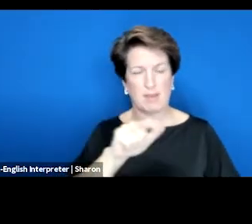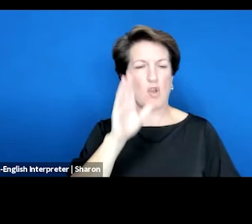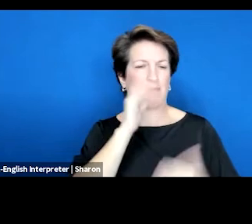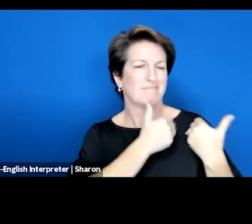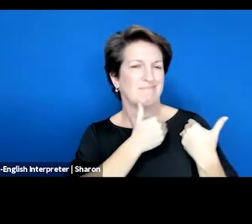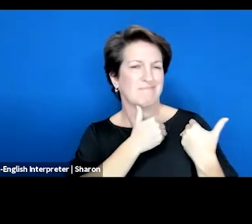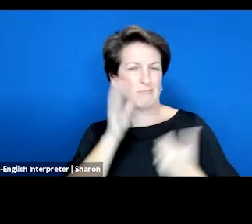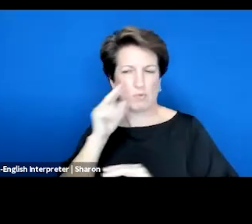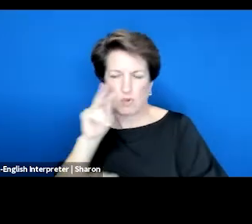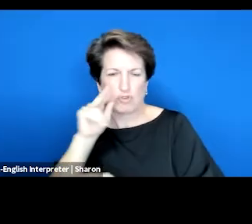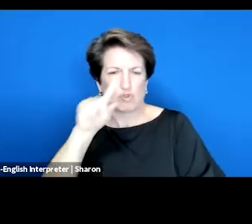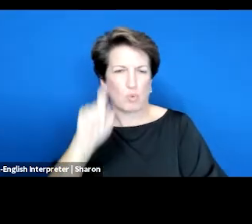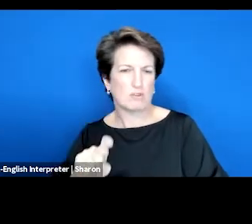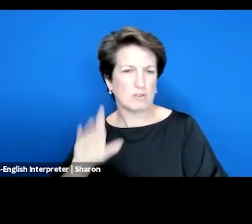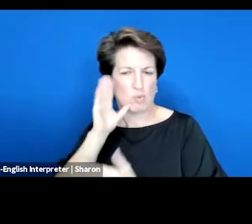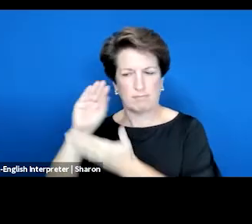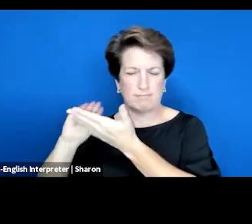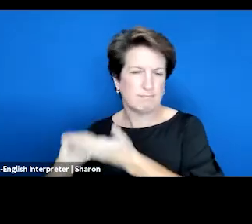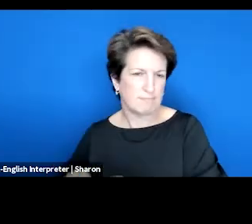vaccine --in multiple considerations involved. After John presents we will